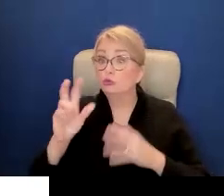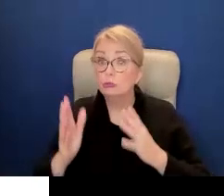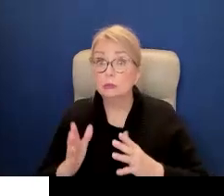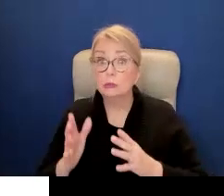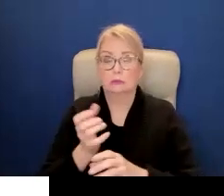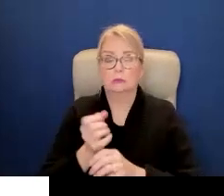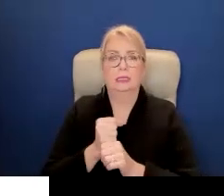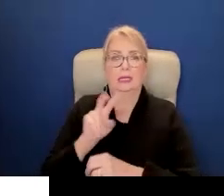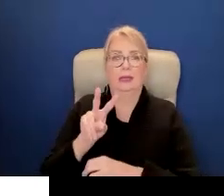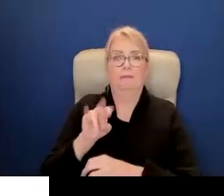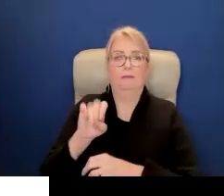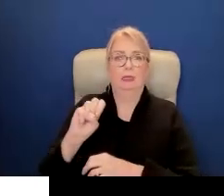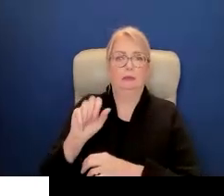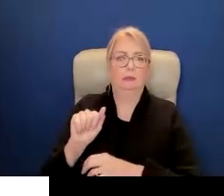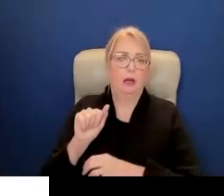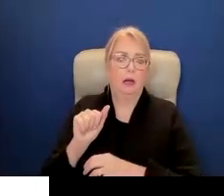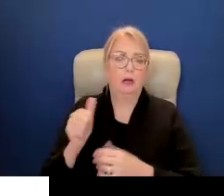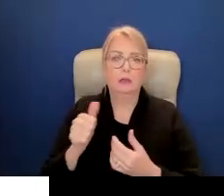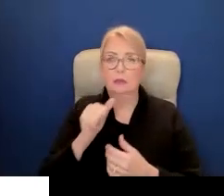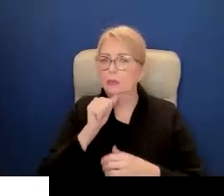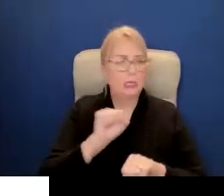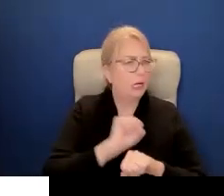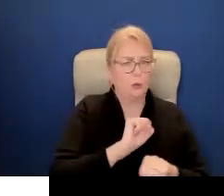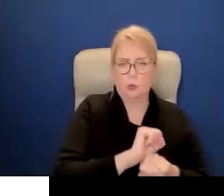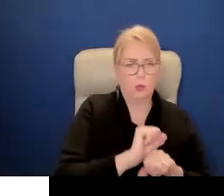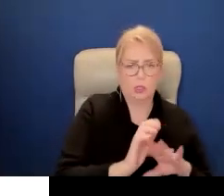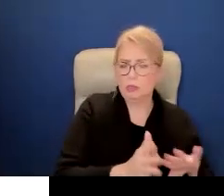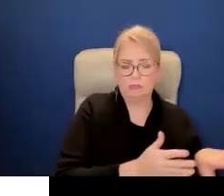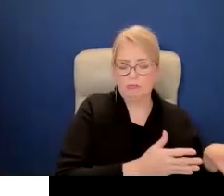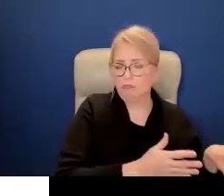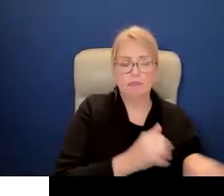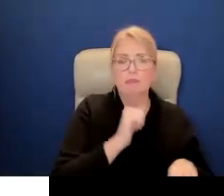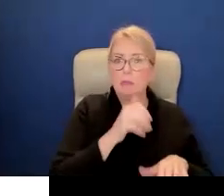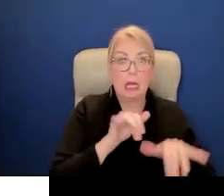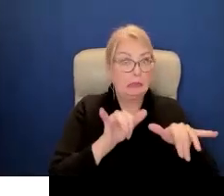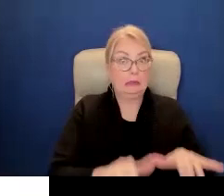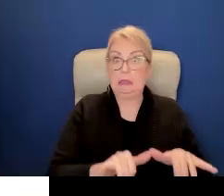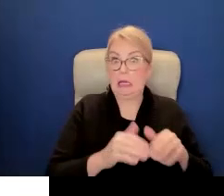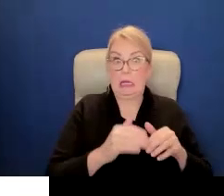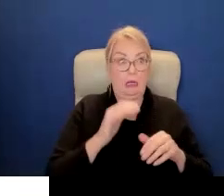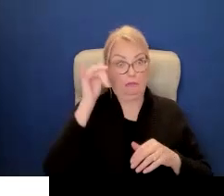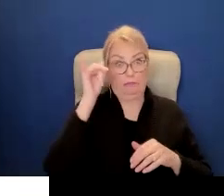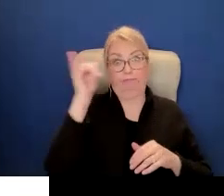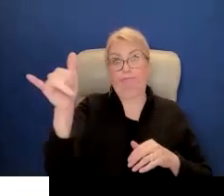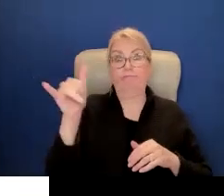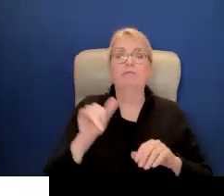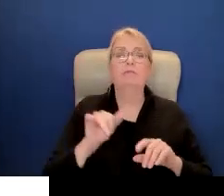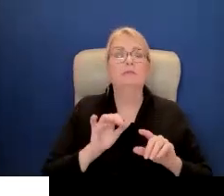for a brief period of time, not to work, not to remain here permanently. It's just for that brief period to visit